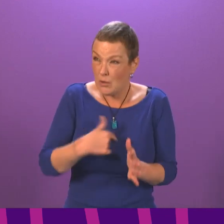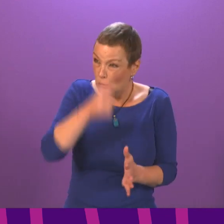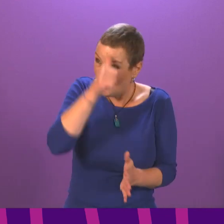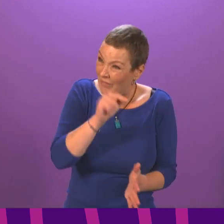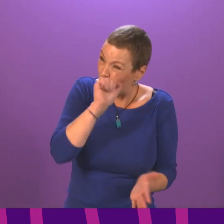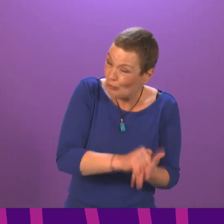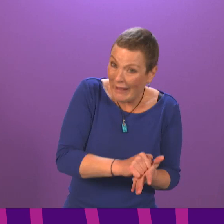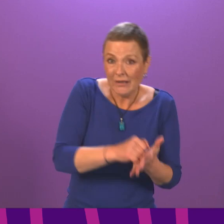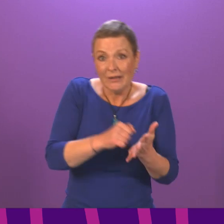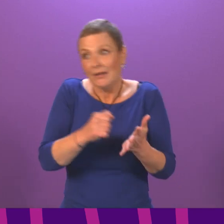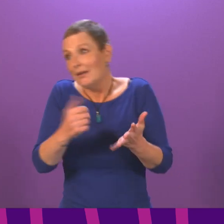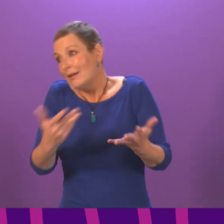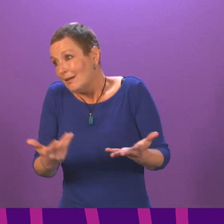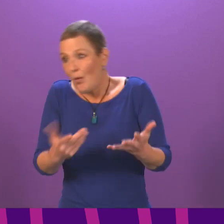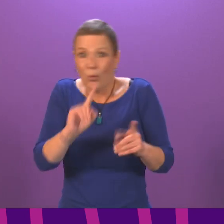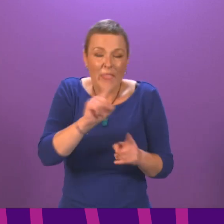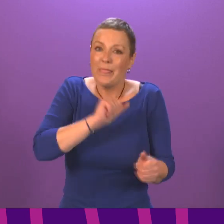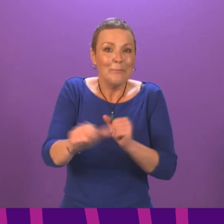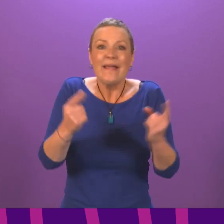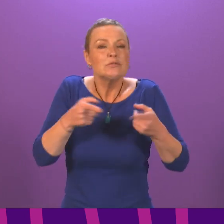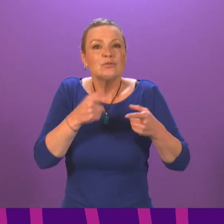is the right thing to do.